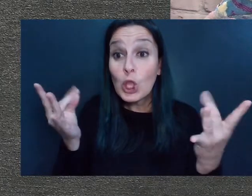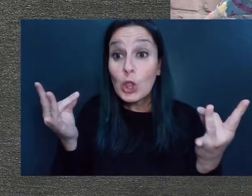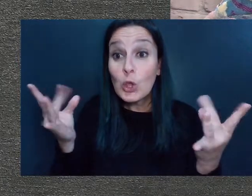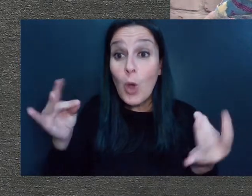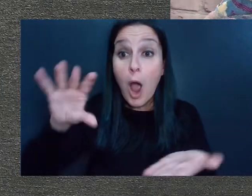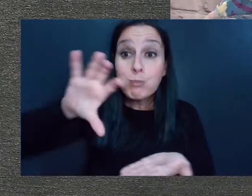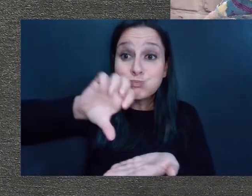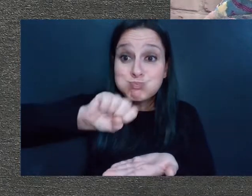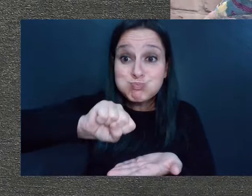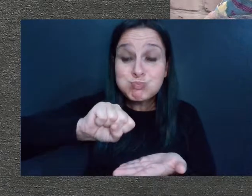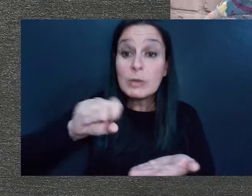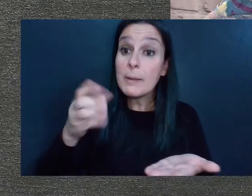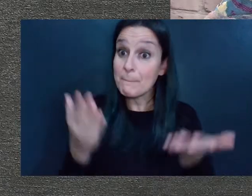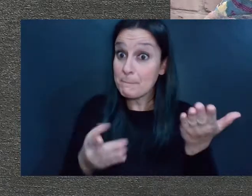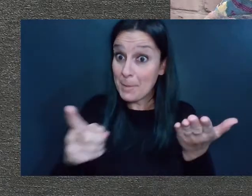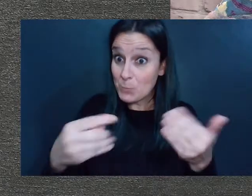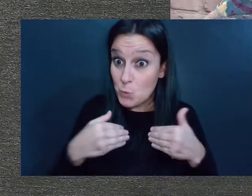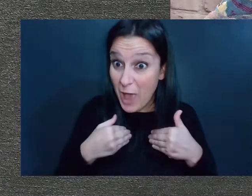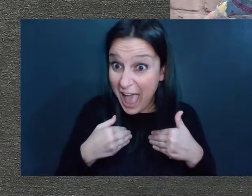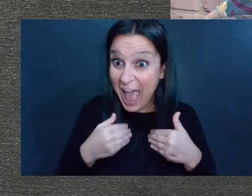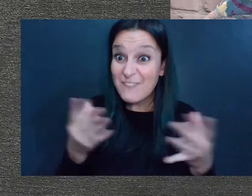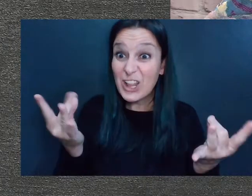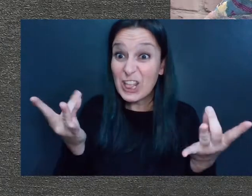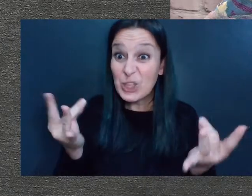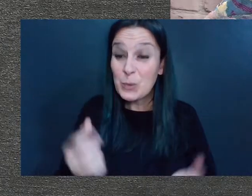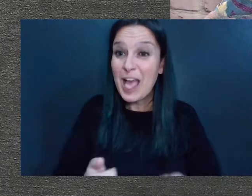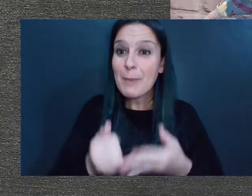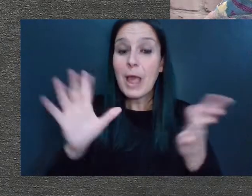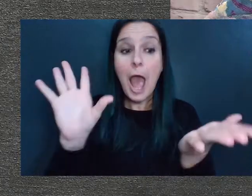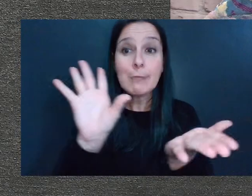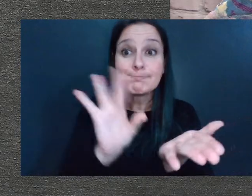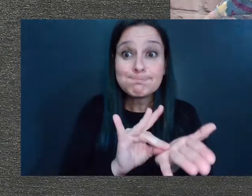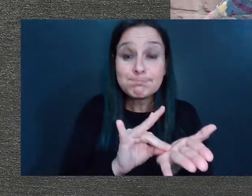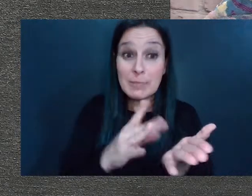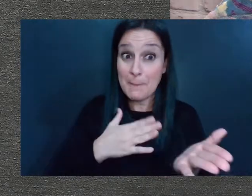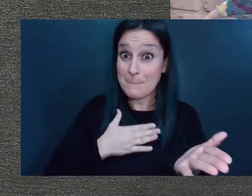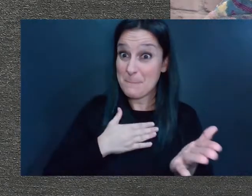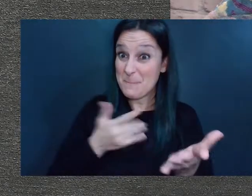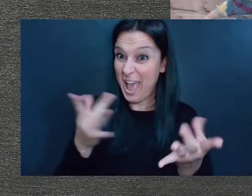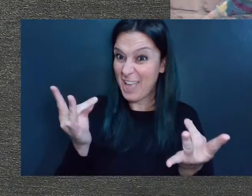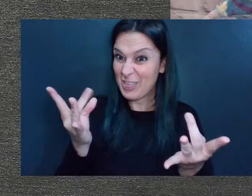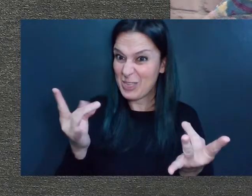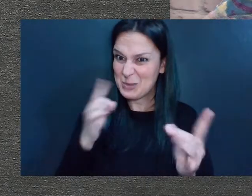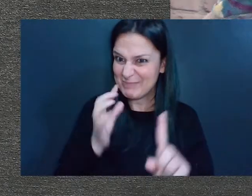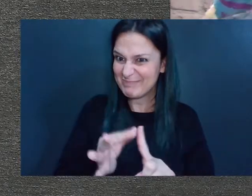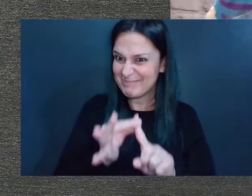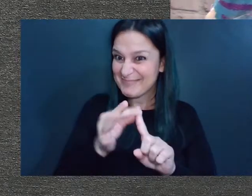You might have some glue to help you stick things. I have a special purple kind of glue. That's gonna be fun to use.